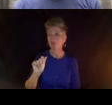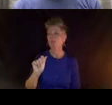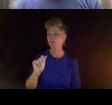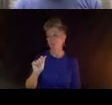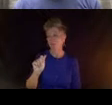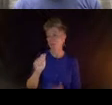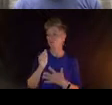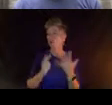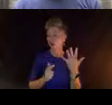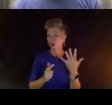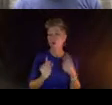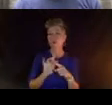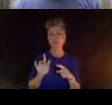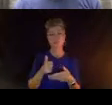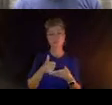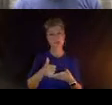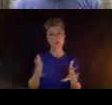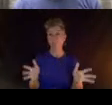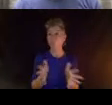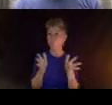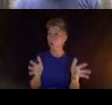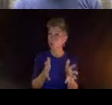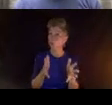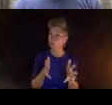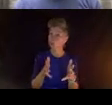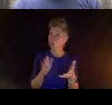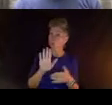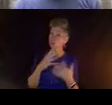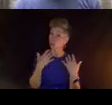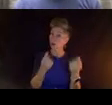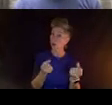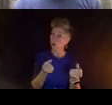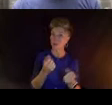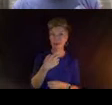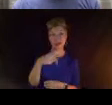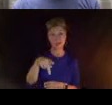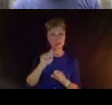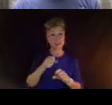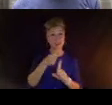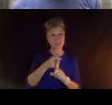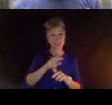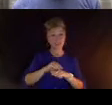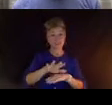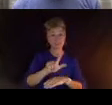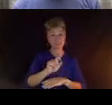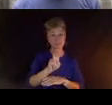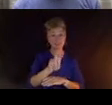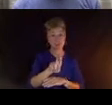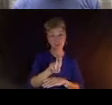and help promote health. So hepatitis can affect your liver and that can in some cases lead to liver failure.